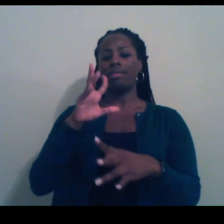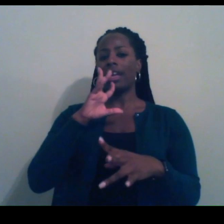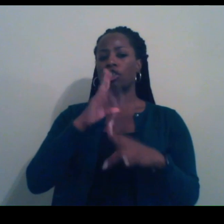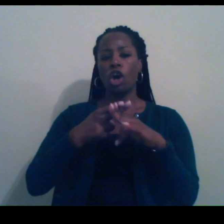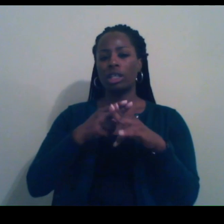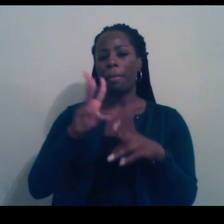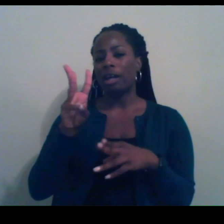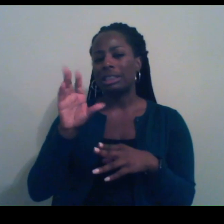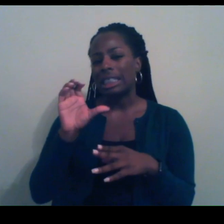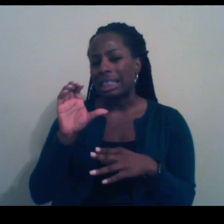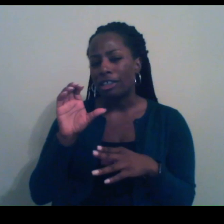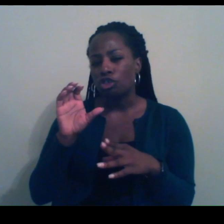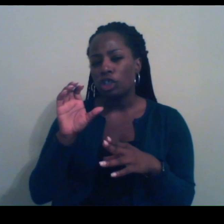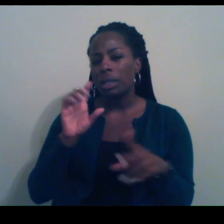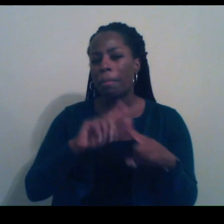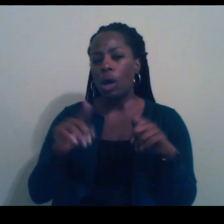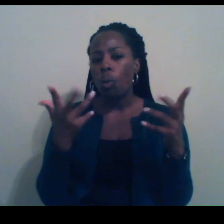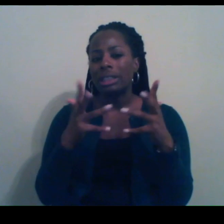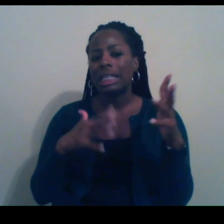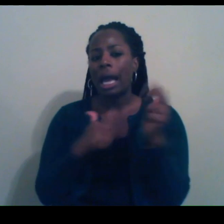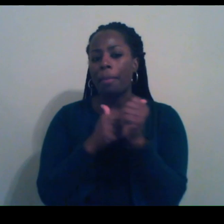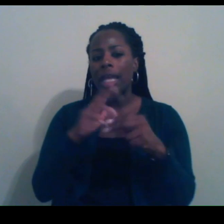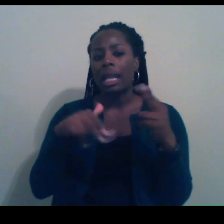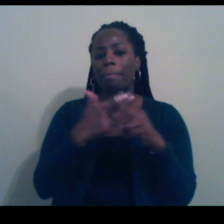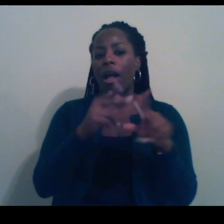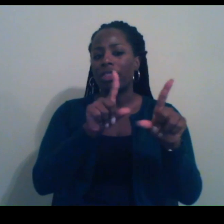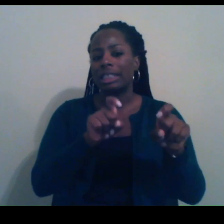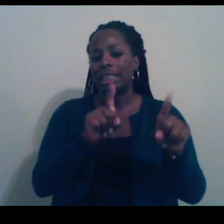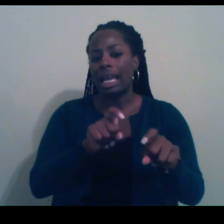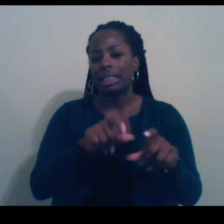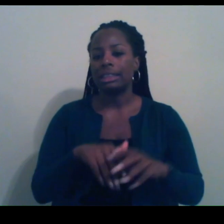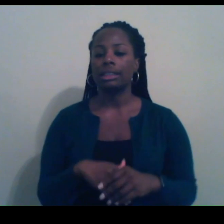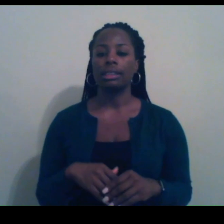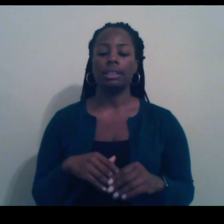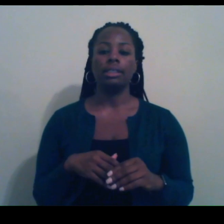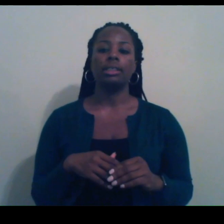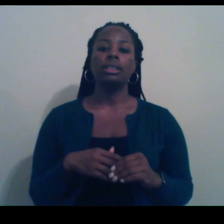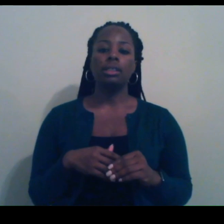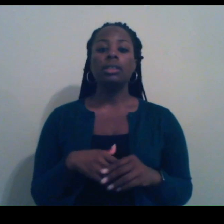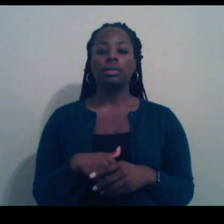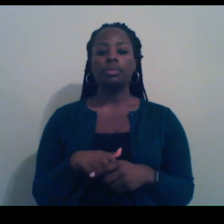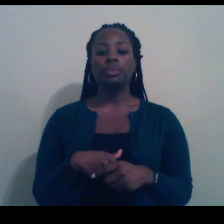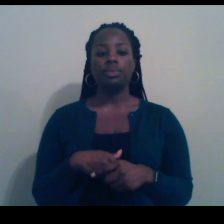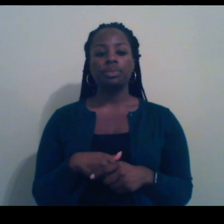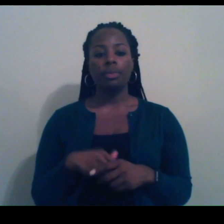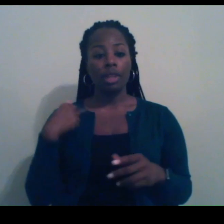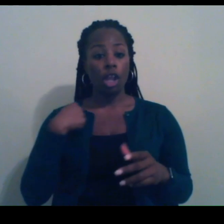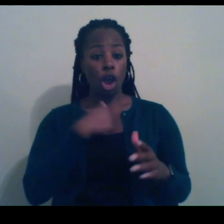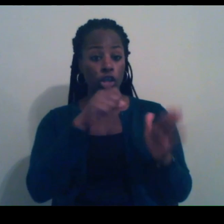update on that well let me just our State Department is in a interagency